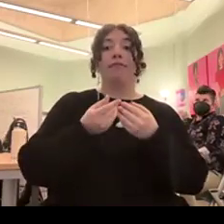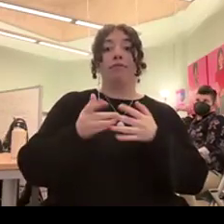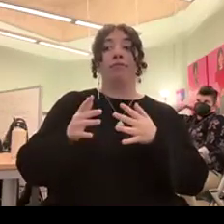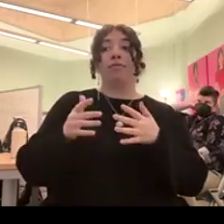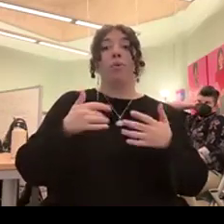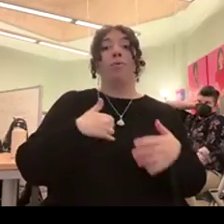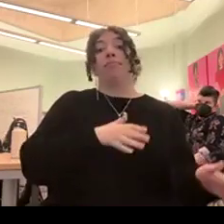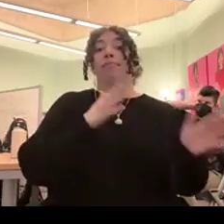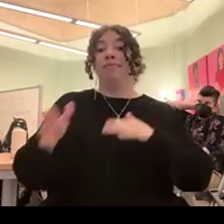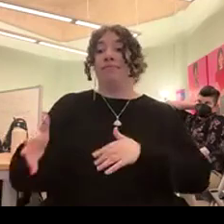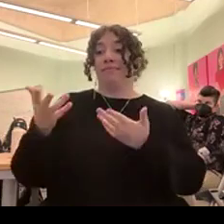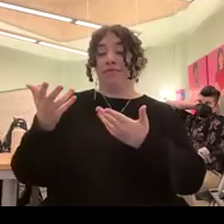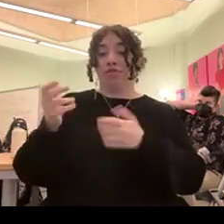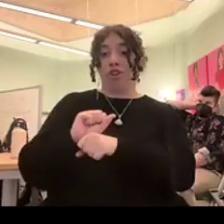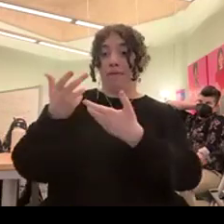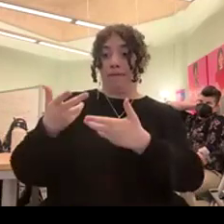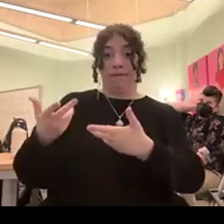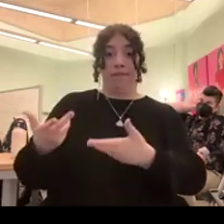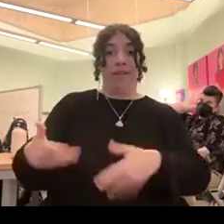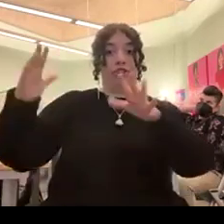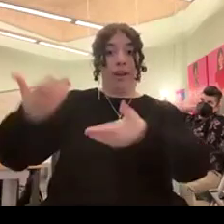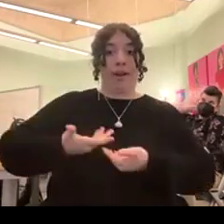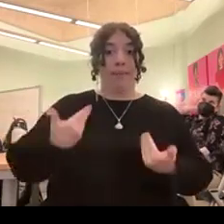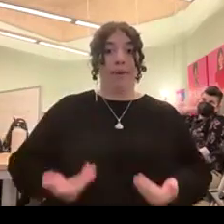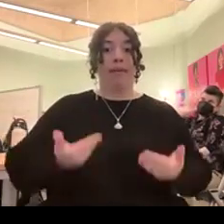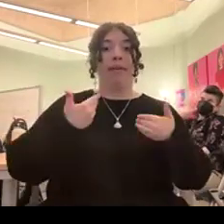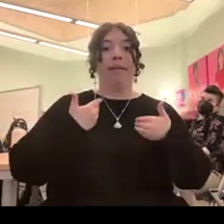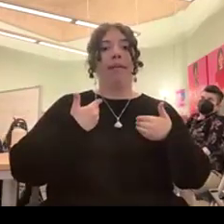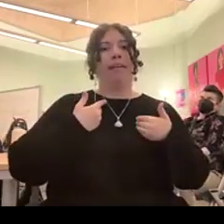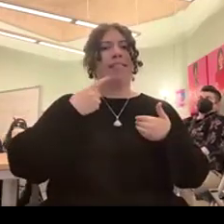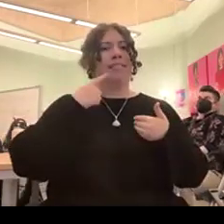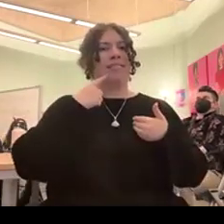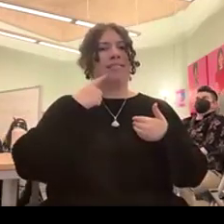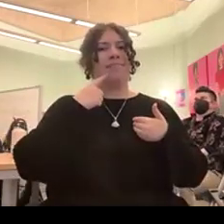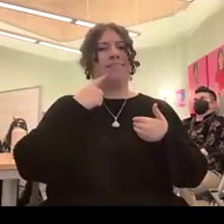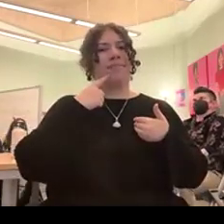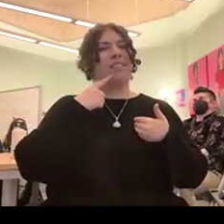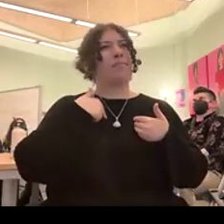And then once I've gotten the jobs, I would say for my last, cuz this is my second full-time job,